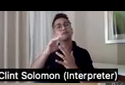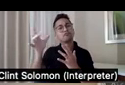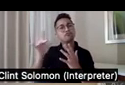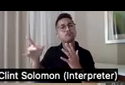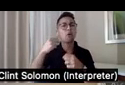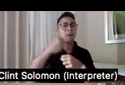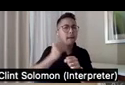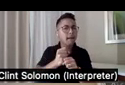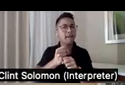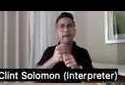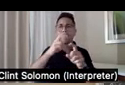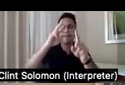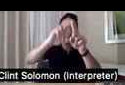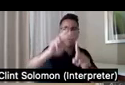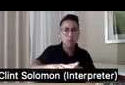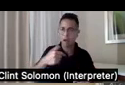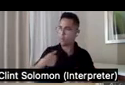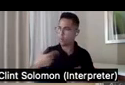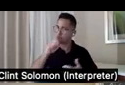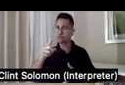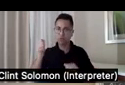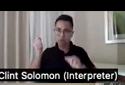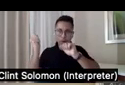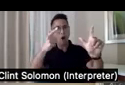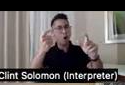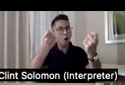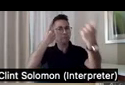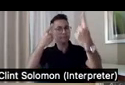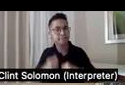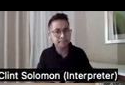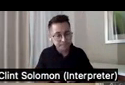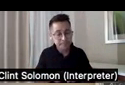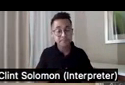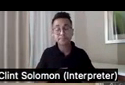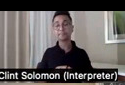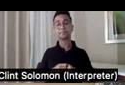so we're all on the same page so what we offer are the options